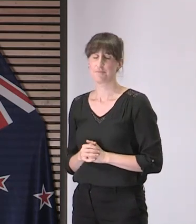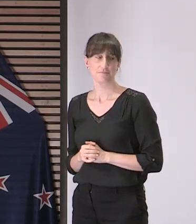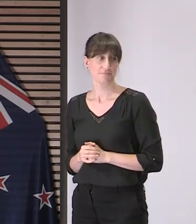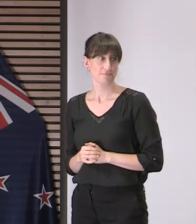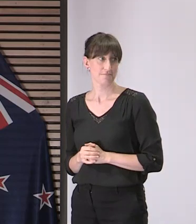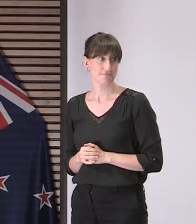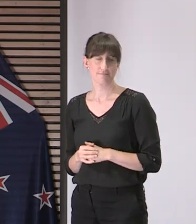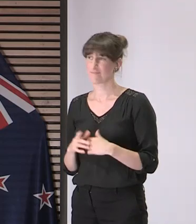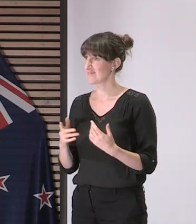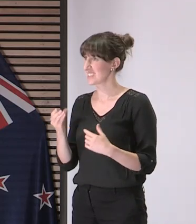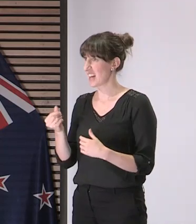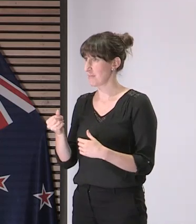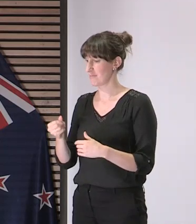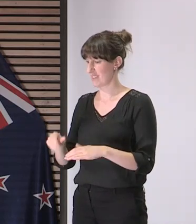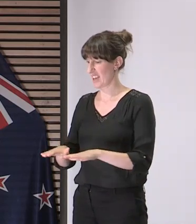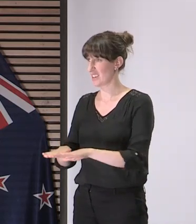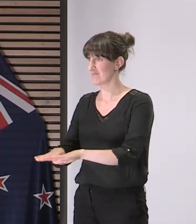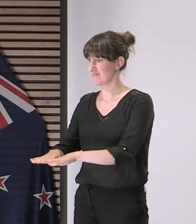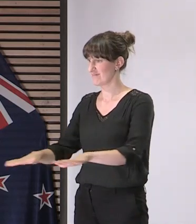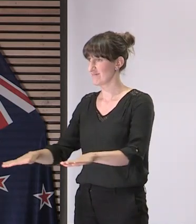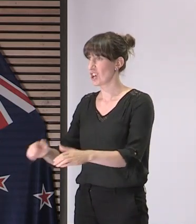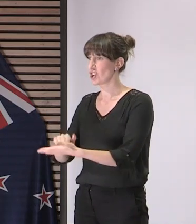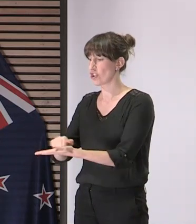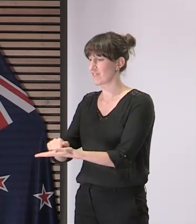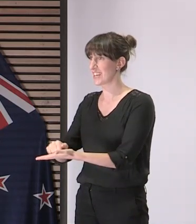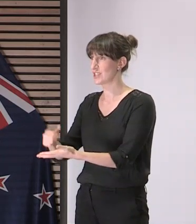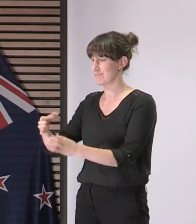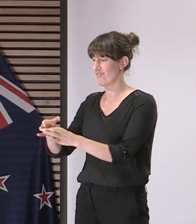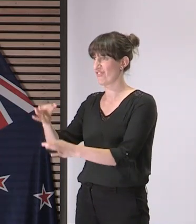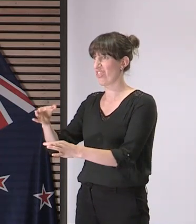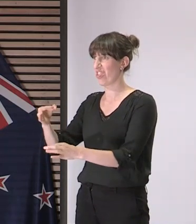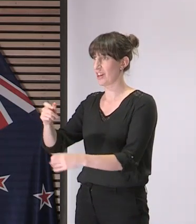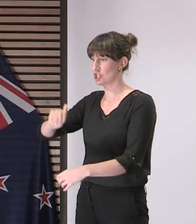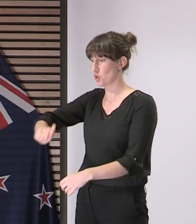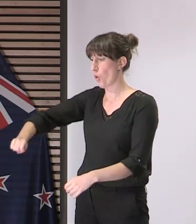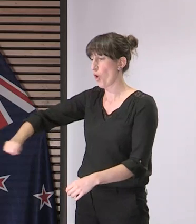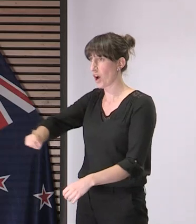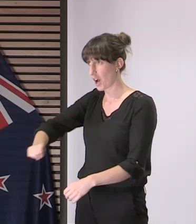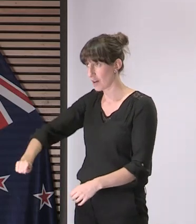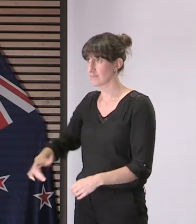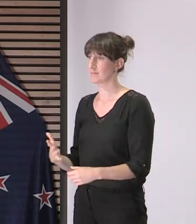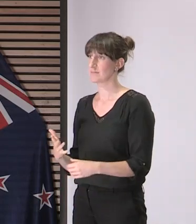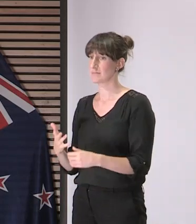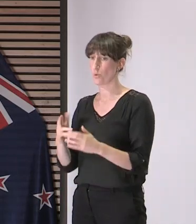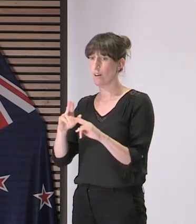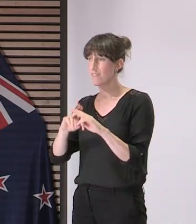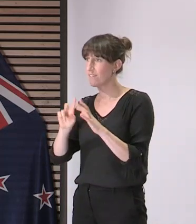little yellow digger. You will